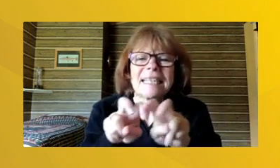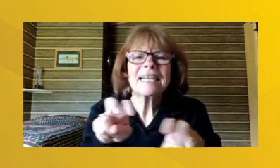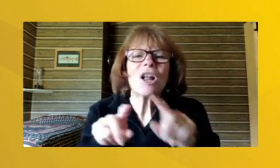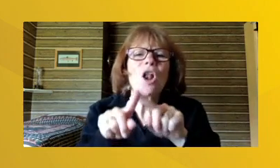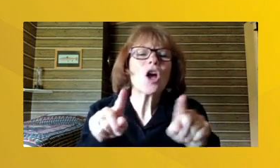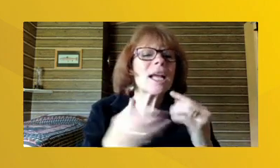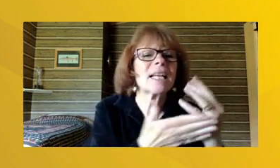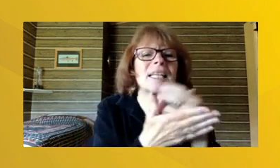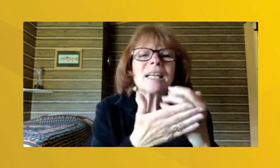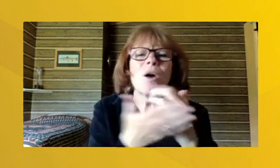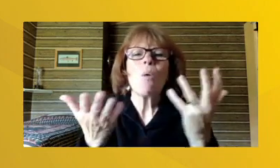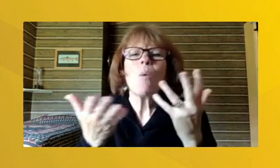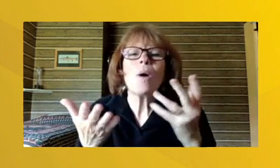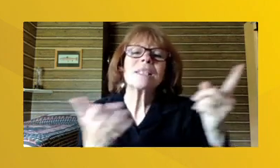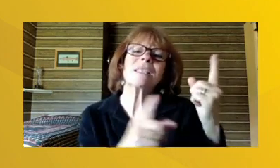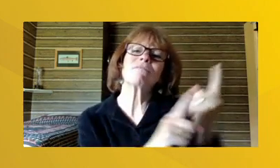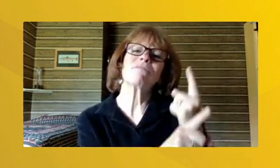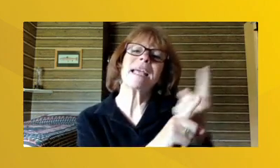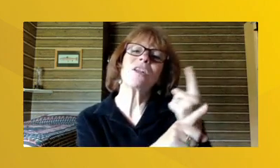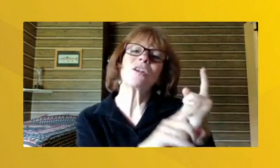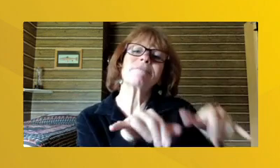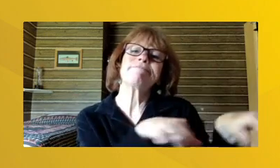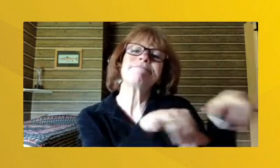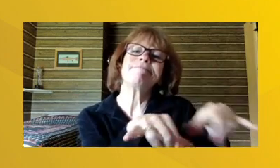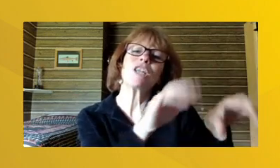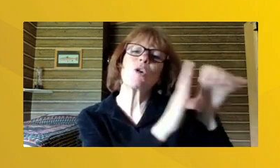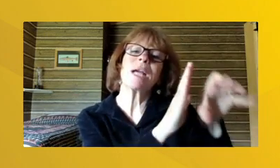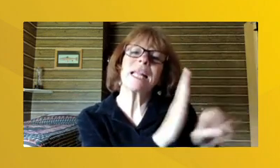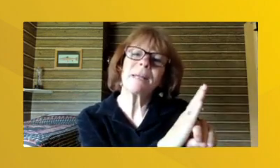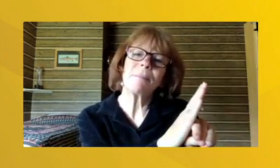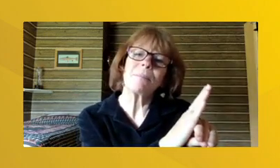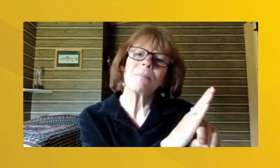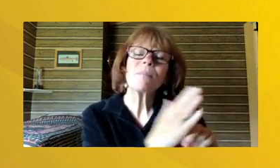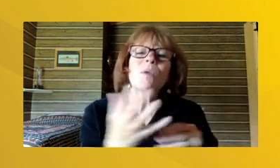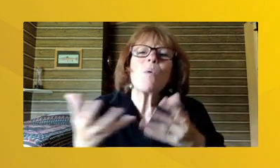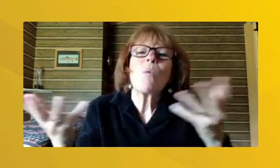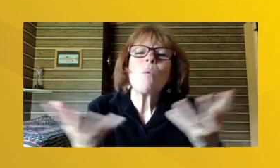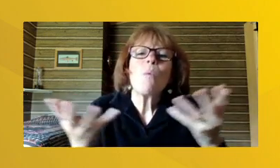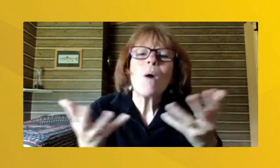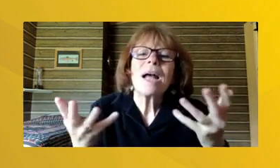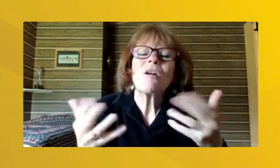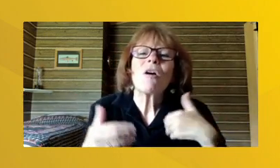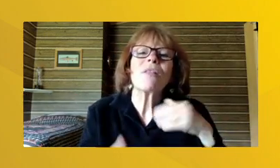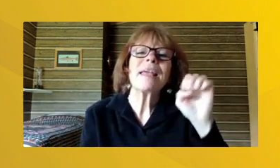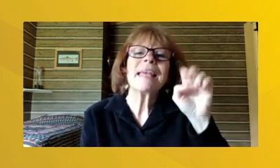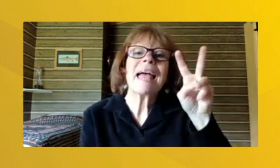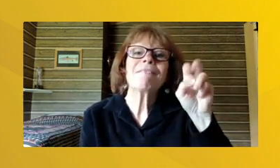curricula and asking ourselves, "What are some of the evergreen pre-K topics that we can all support?"